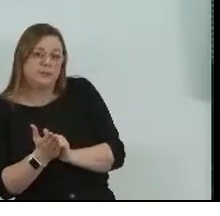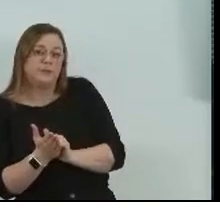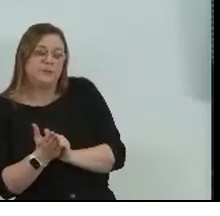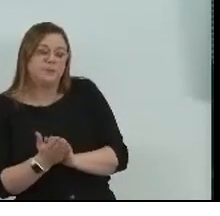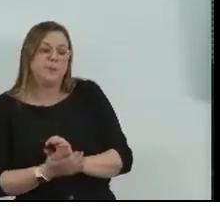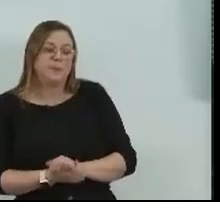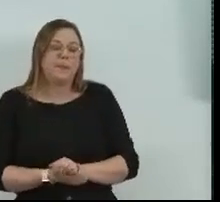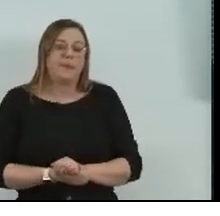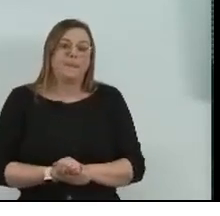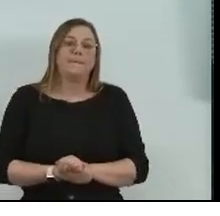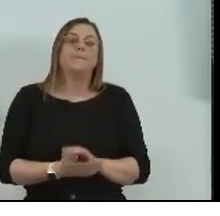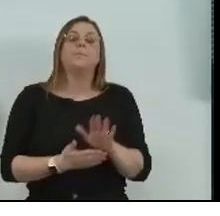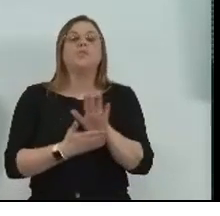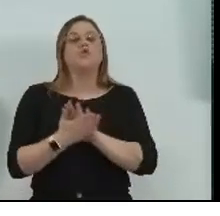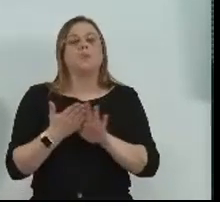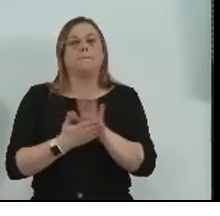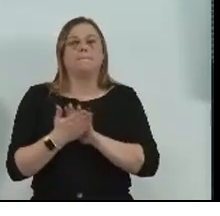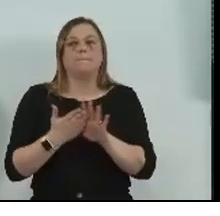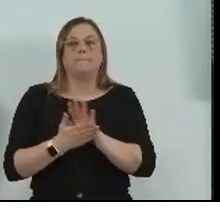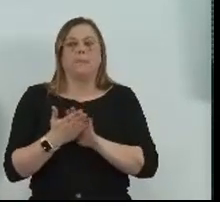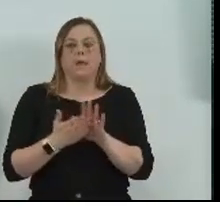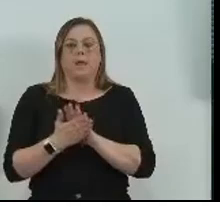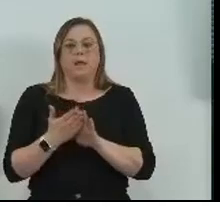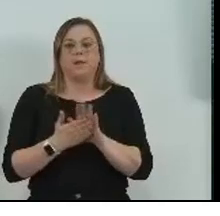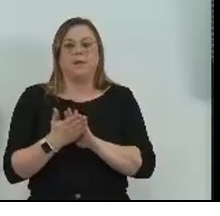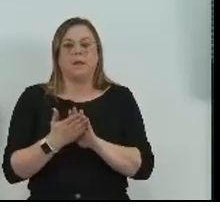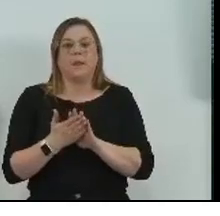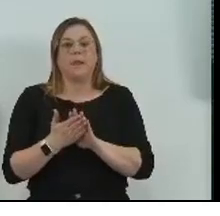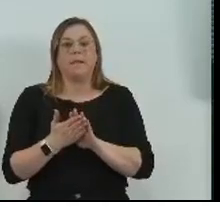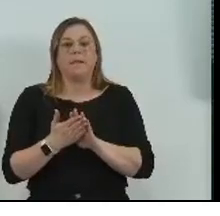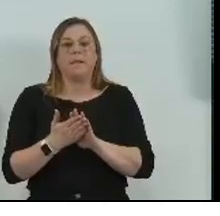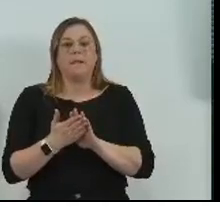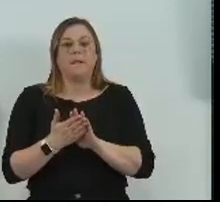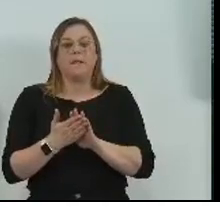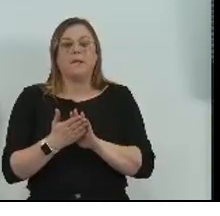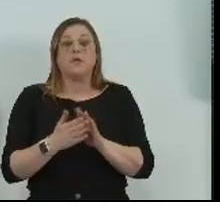And so that we avoid those kind of, you know, frankly awful situations